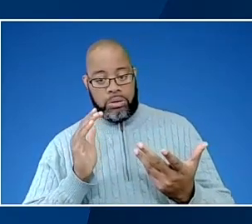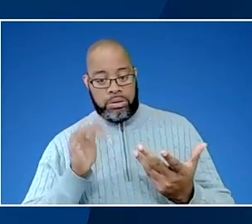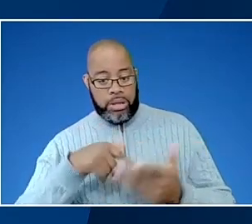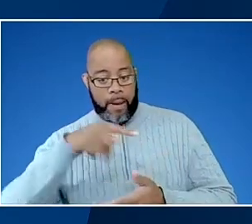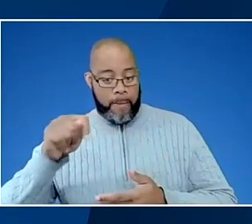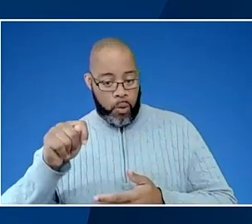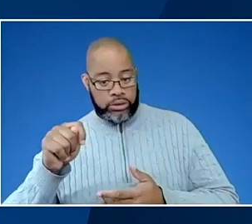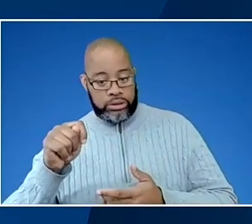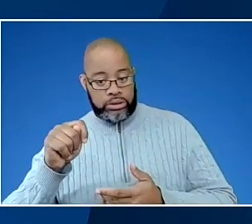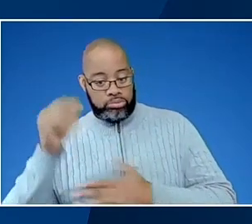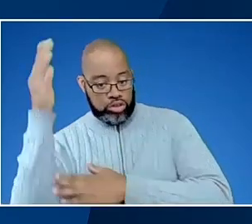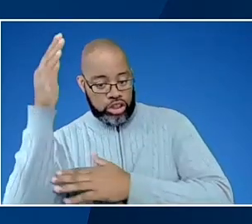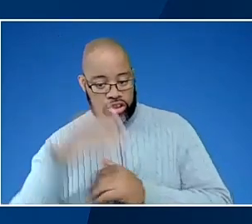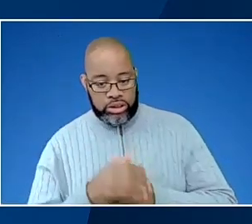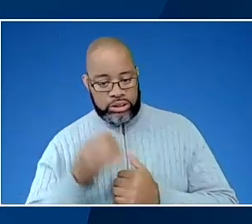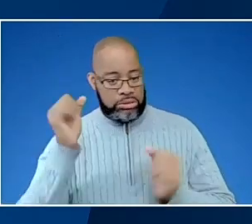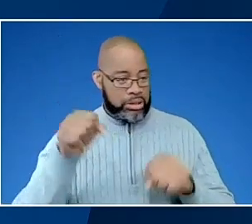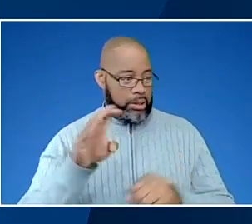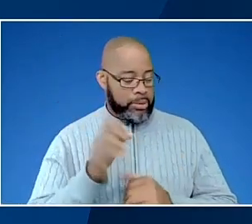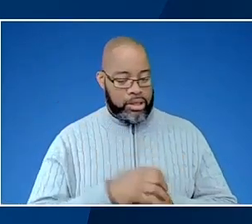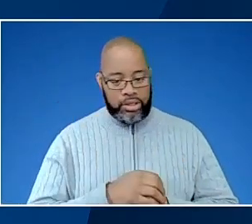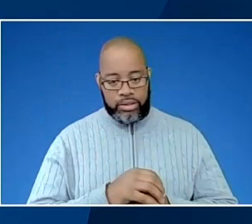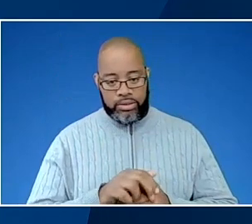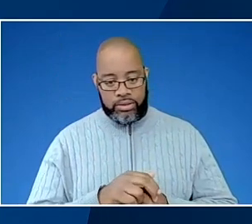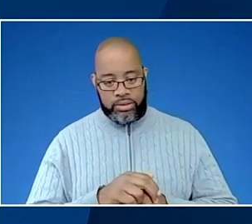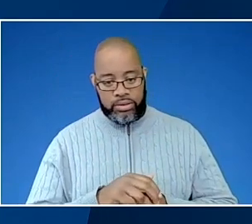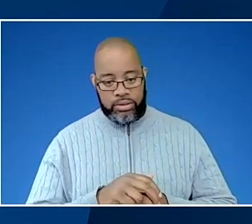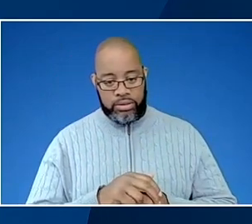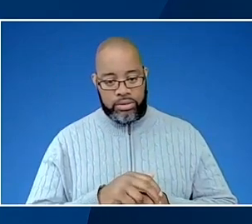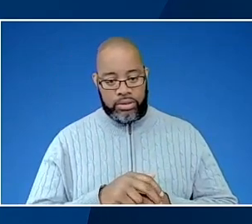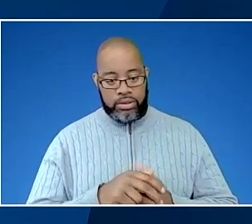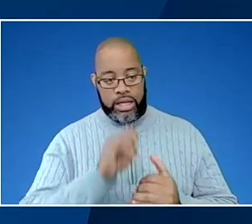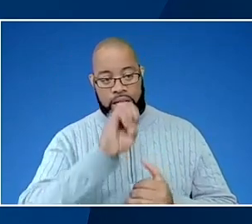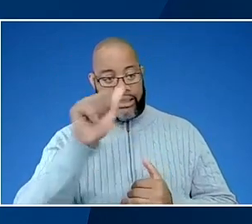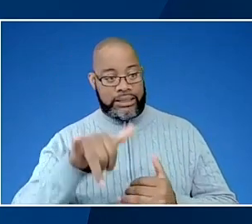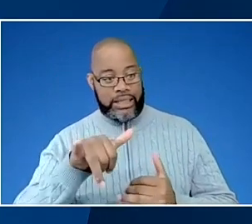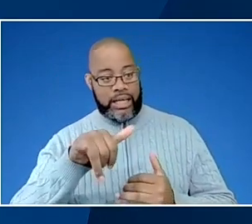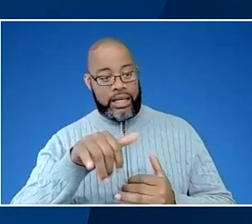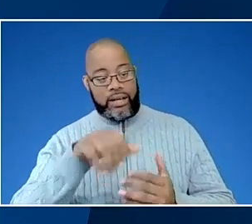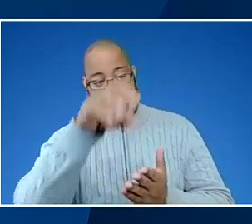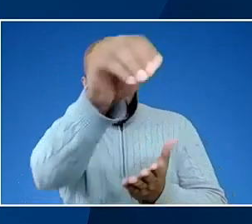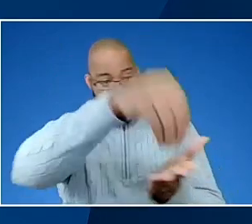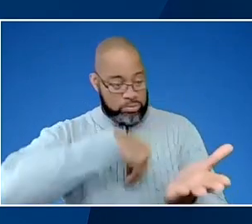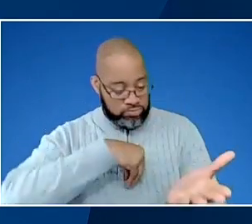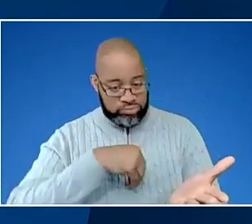know, it can be, I guess an essay format. You don't have to create a presentation.